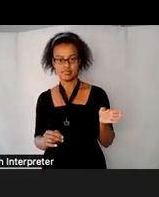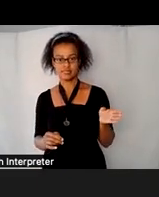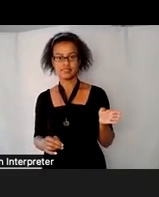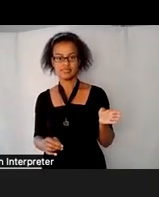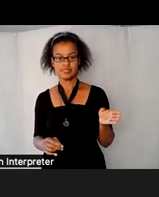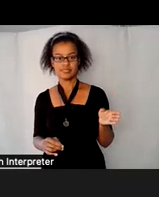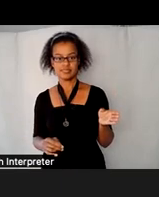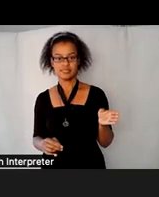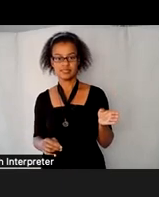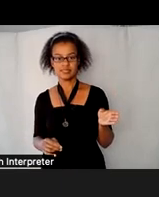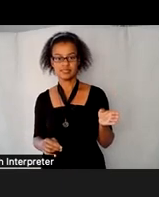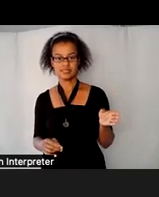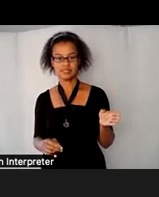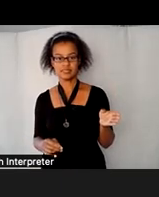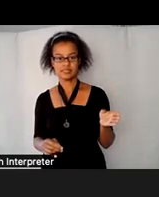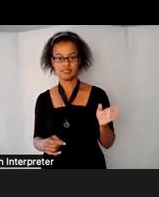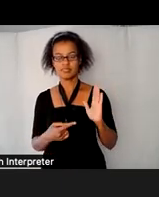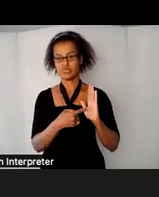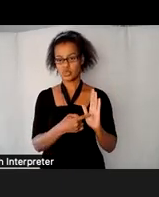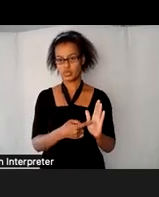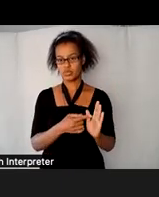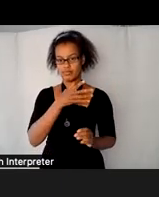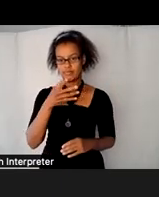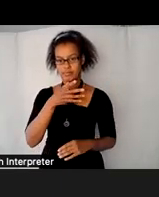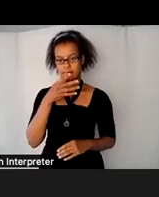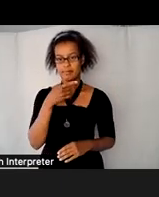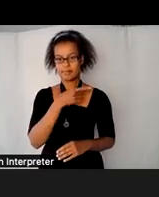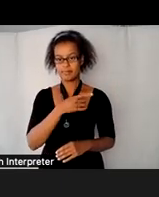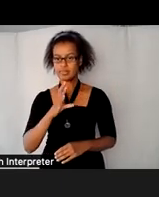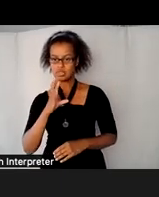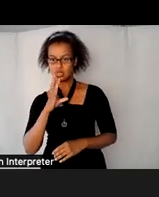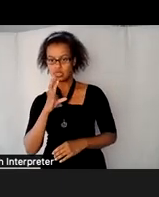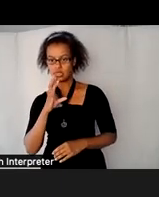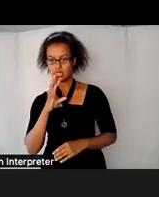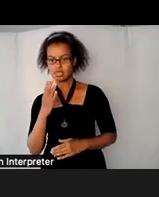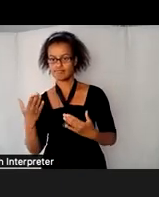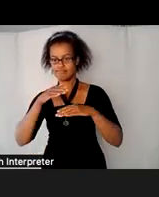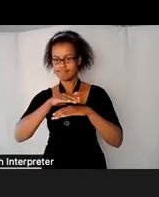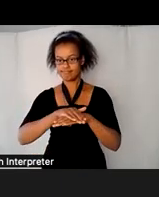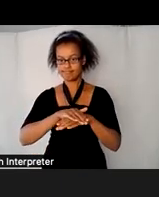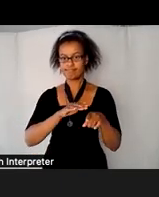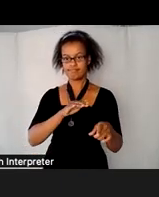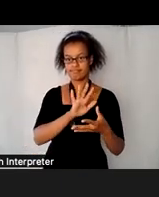He recently was interviewed by the Maryland Dennis show.